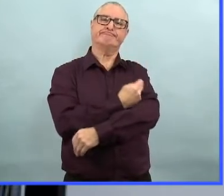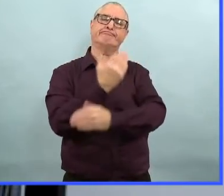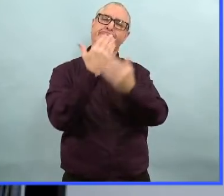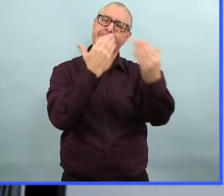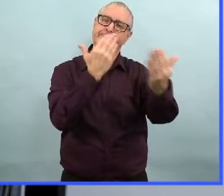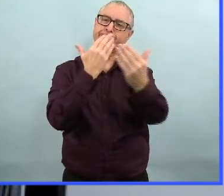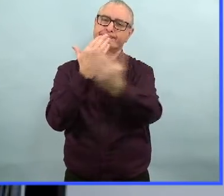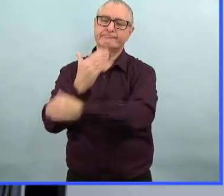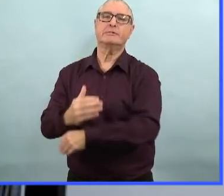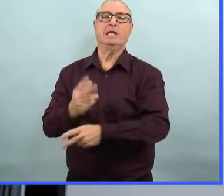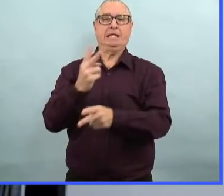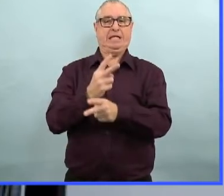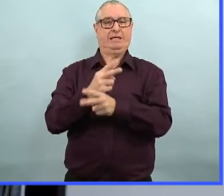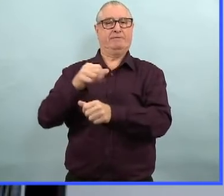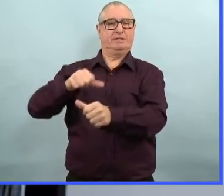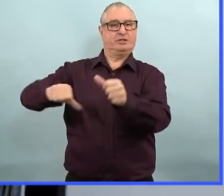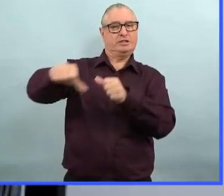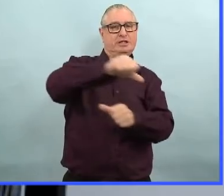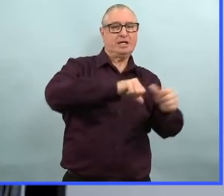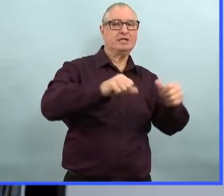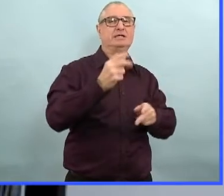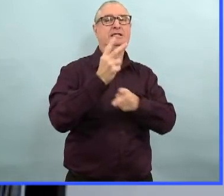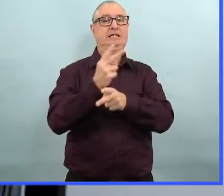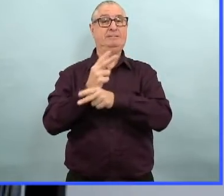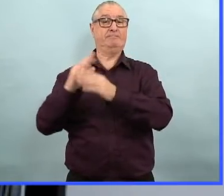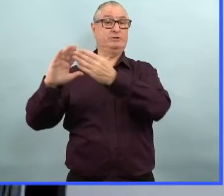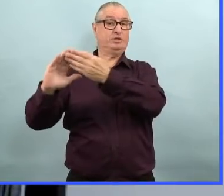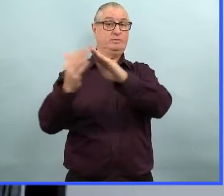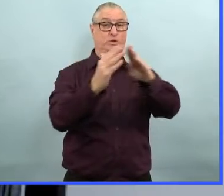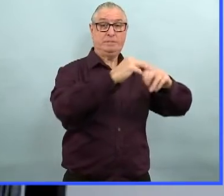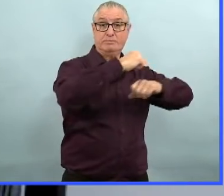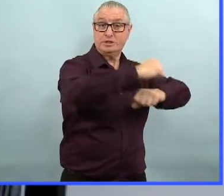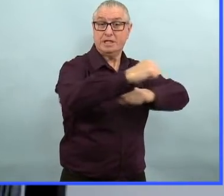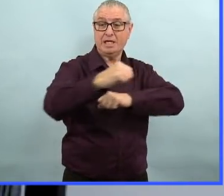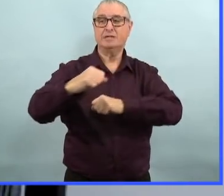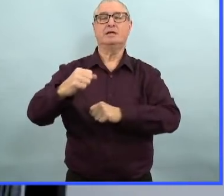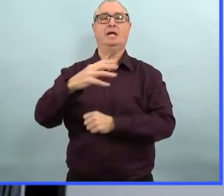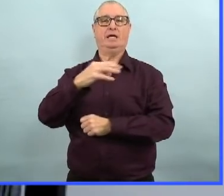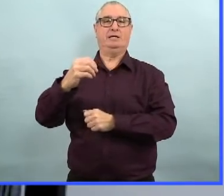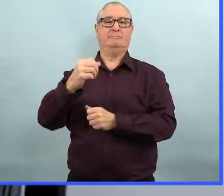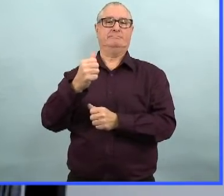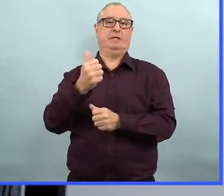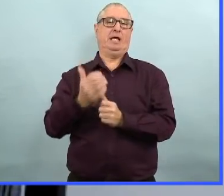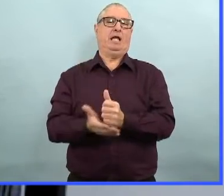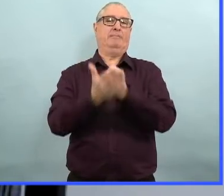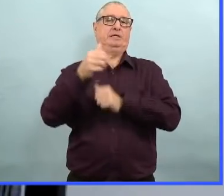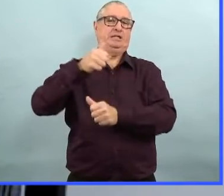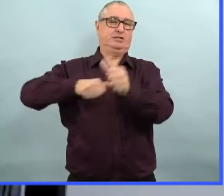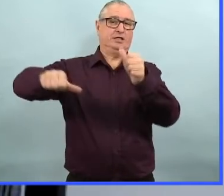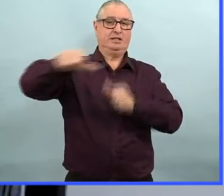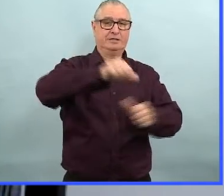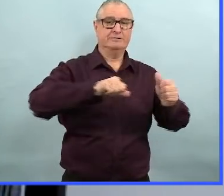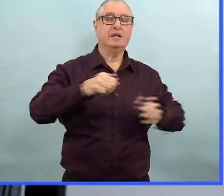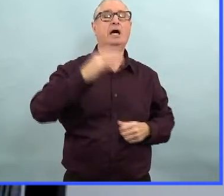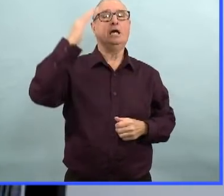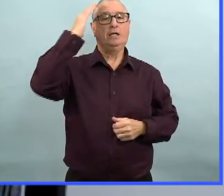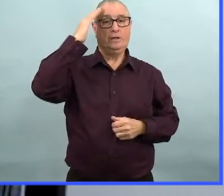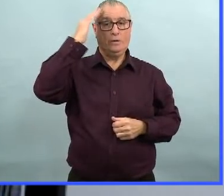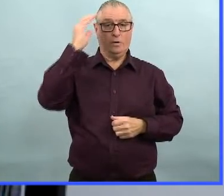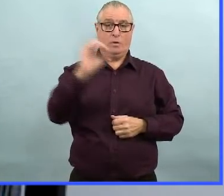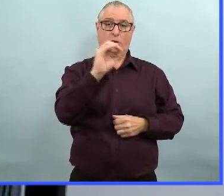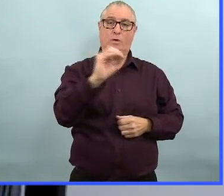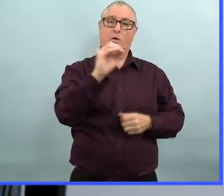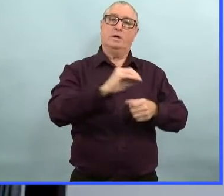i recognize that this long pandemic is worrisome i am tired you are tired we are